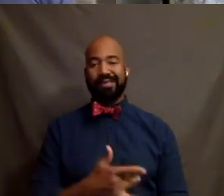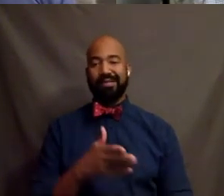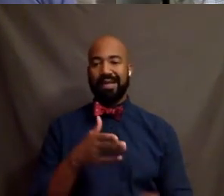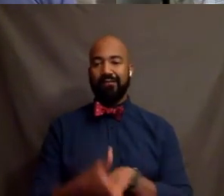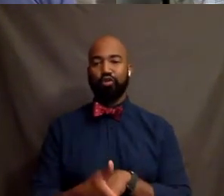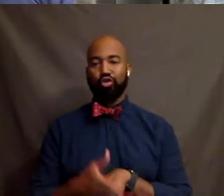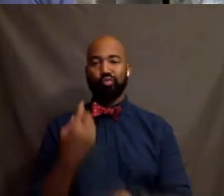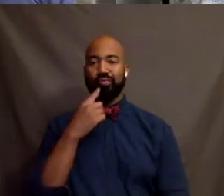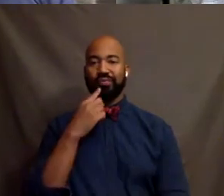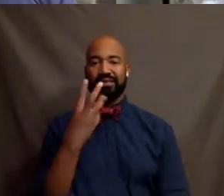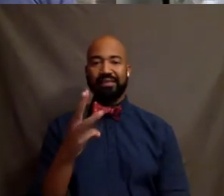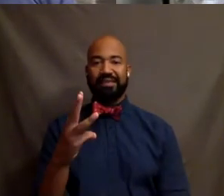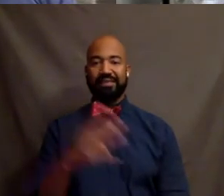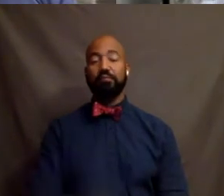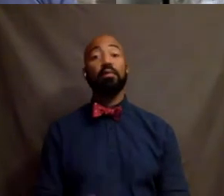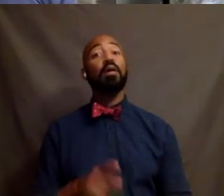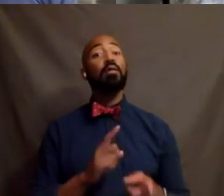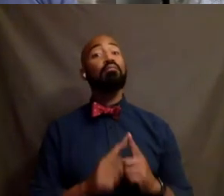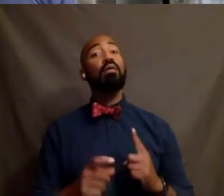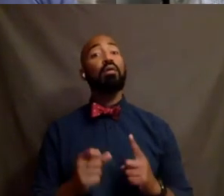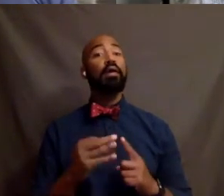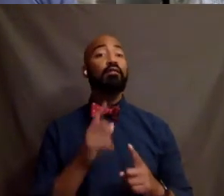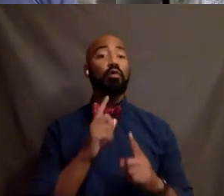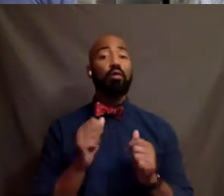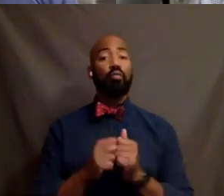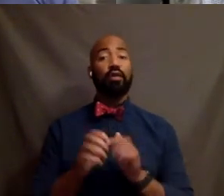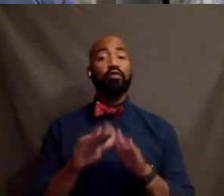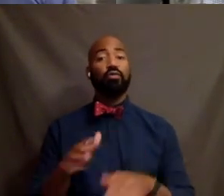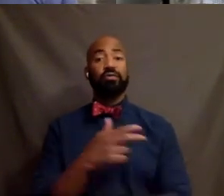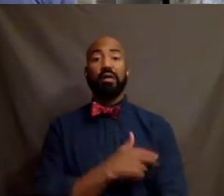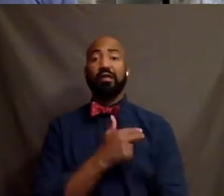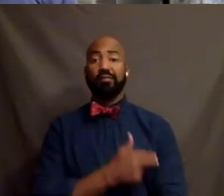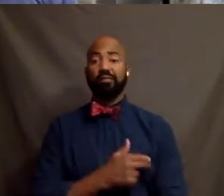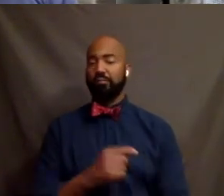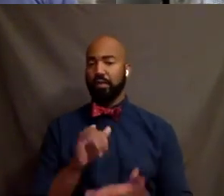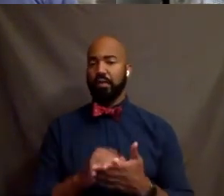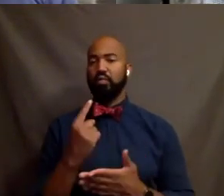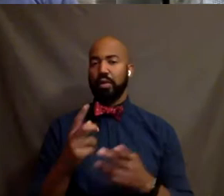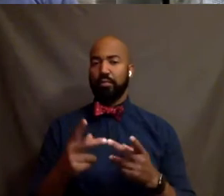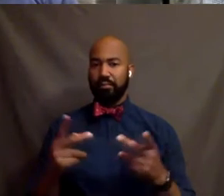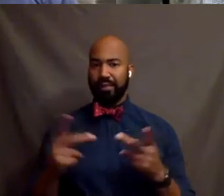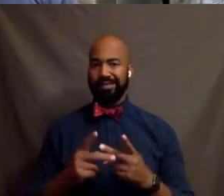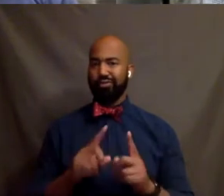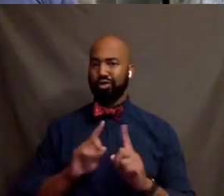again, having that conversation with the children's hospital is one place to go children's hospital gender clinic